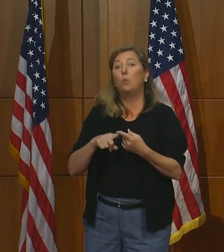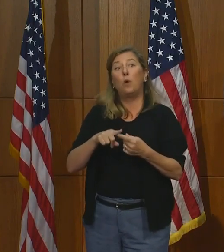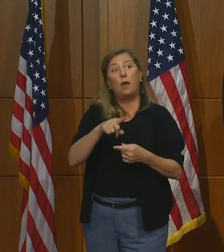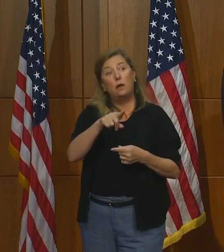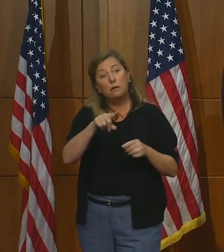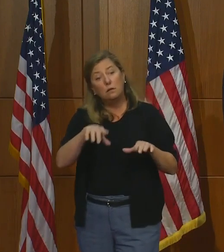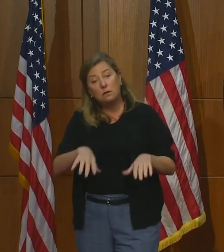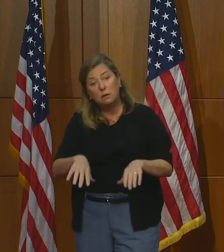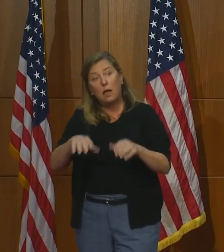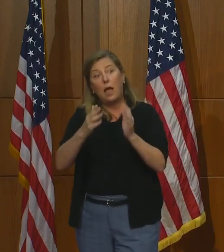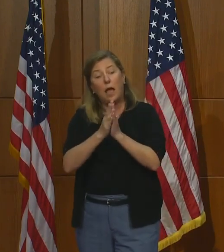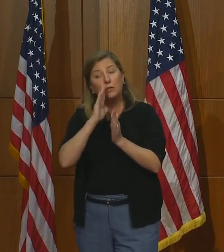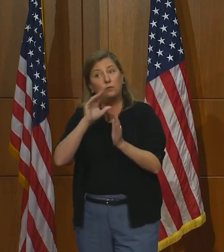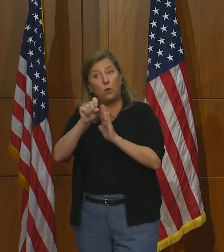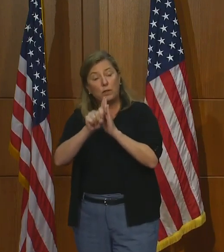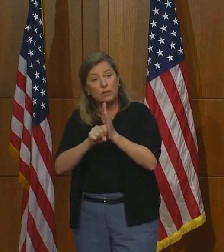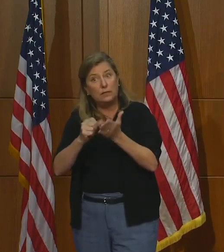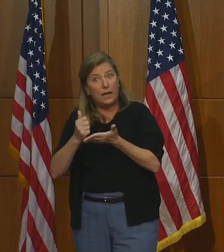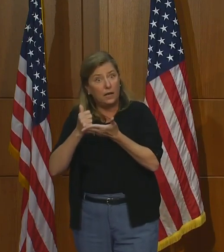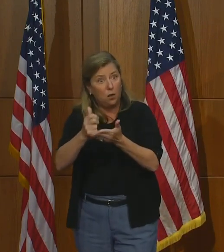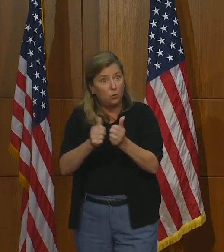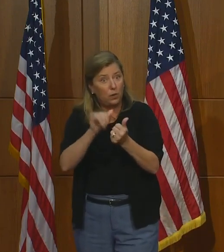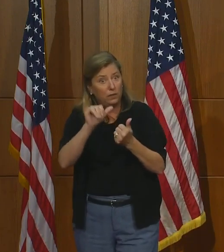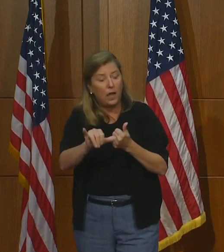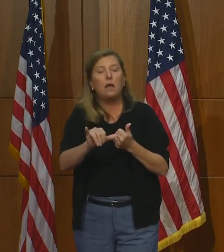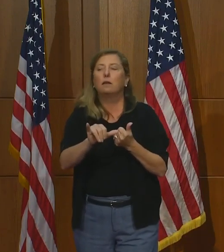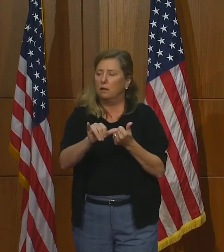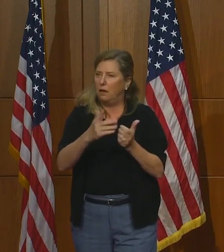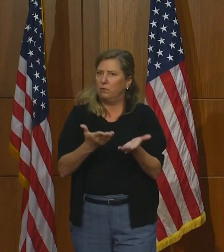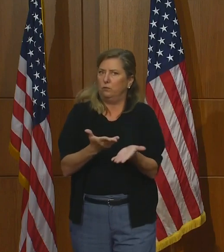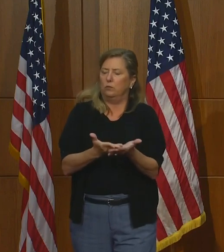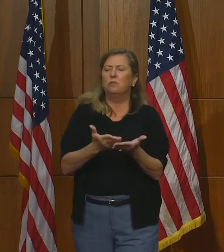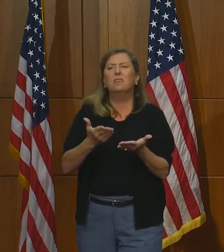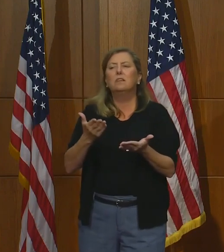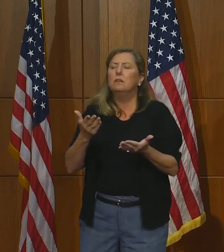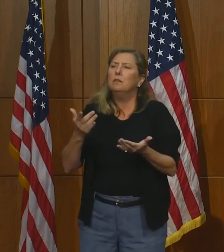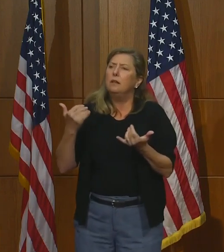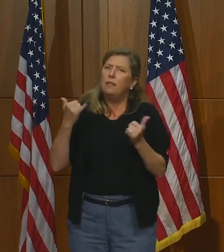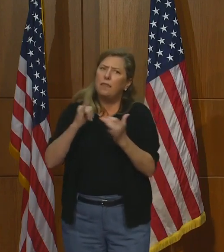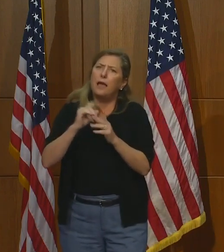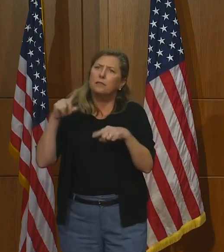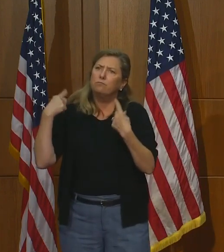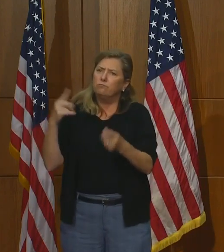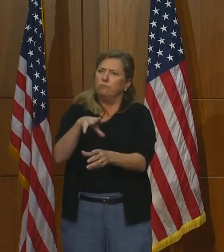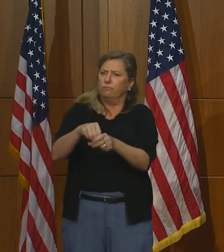ACTUALLY HOLD OUR SCHOOLS ACCOUNTABLE AND AS PER THEIR SCHOOL AND- PLANNED. WHEN THEY